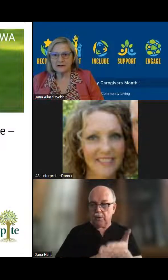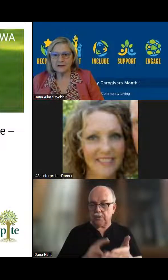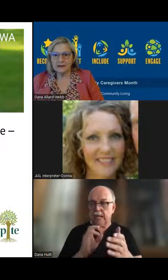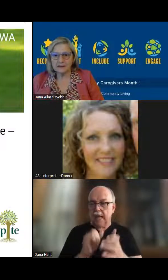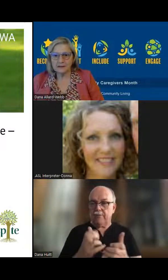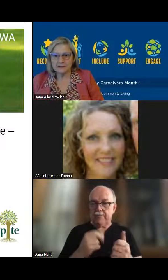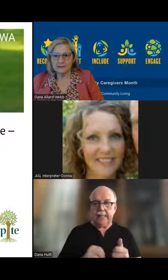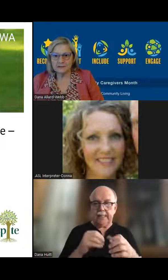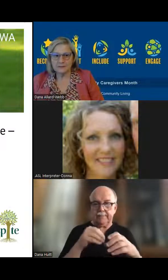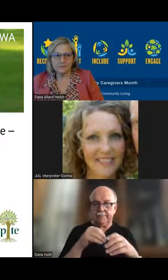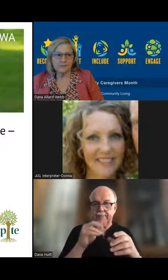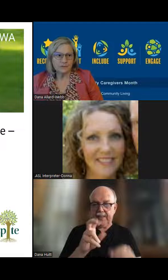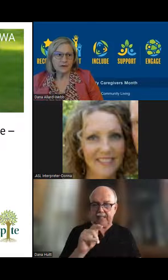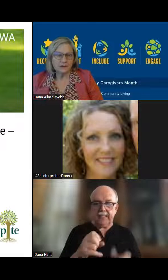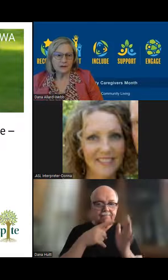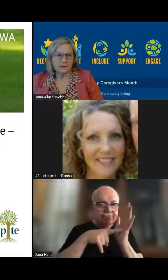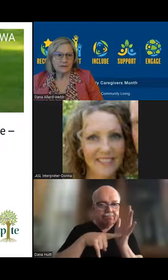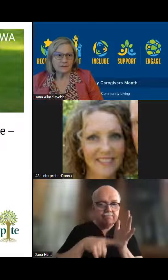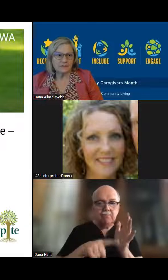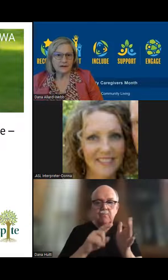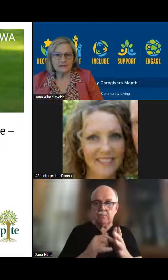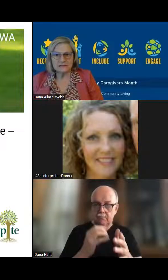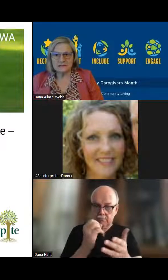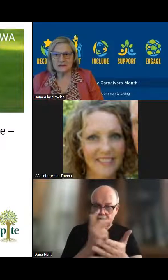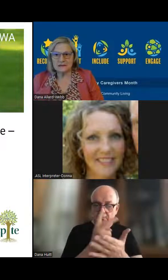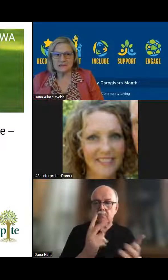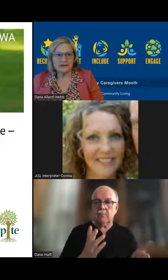move into a community living situation and become an administrator or run an